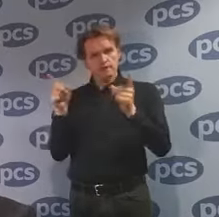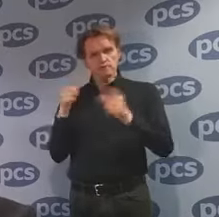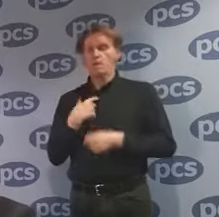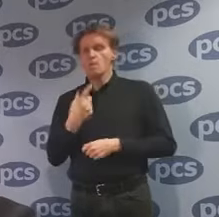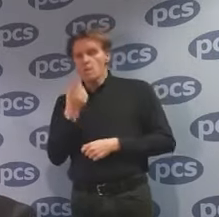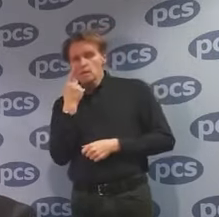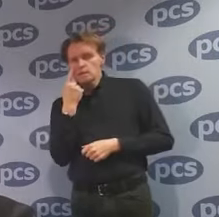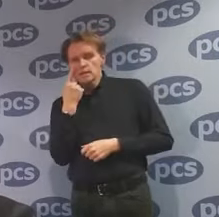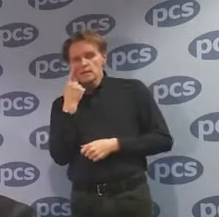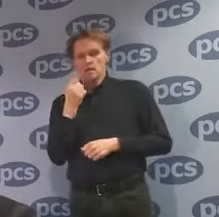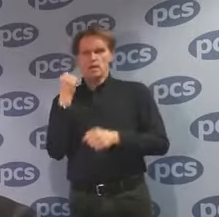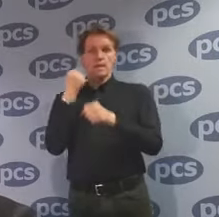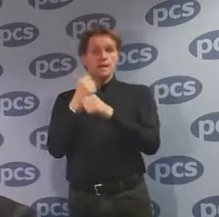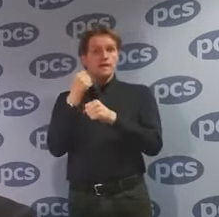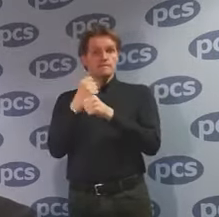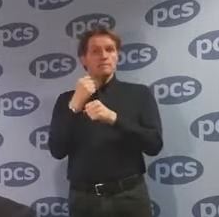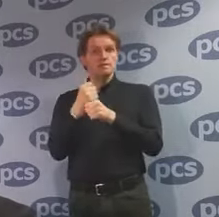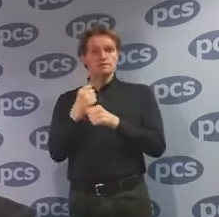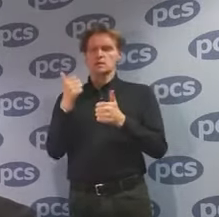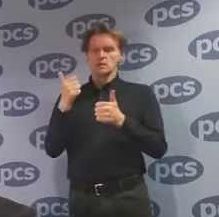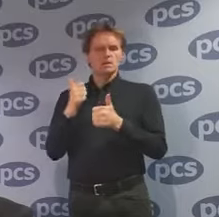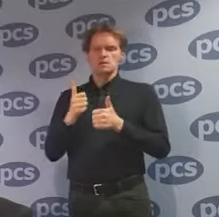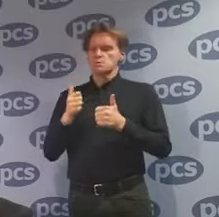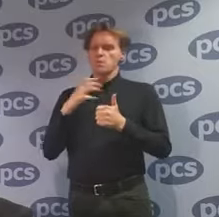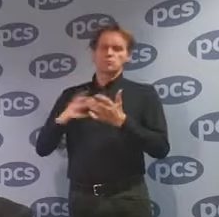Scottish government that they are against austerity and will break the pay